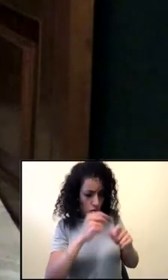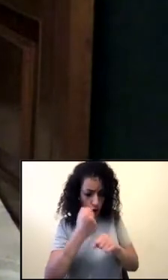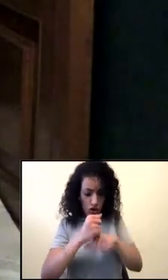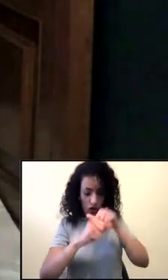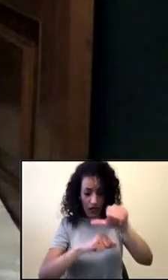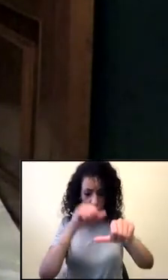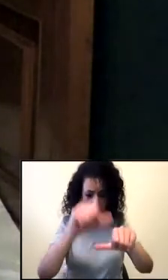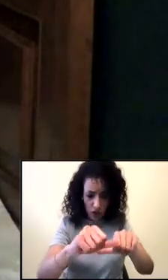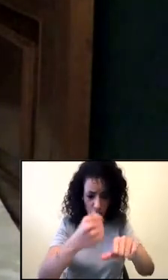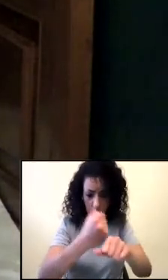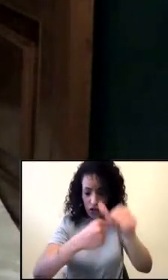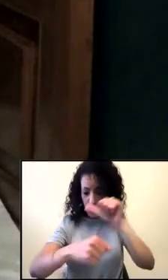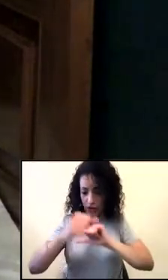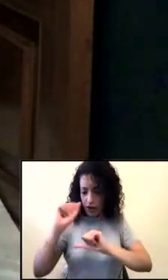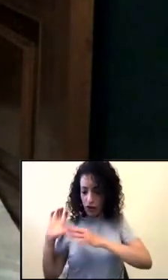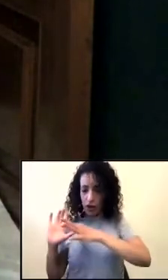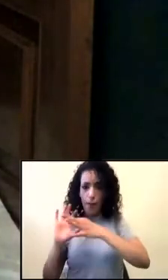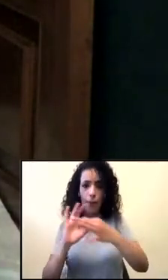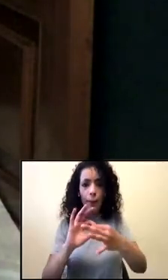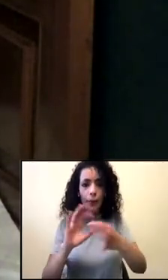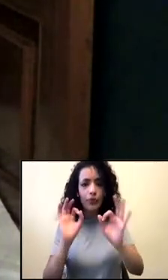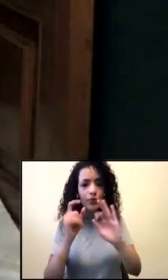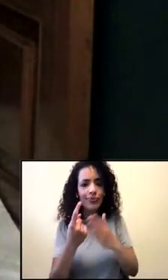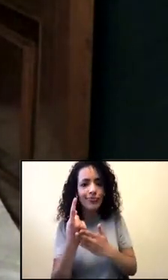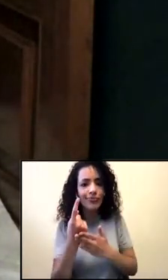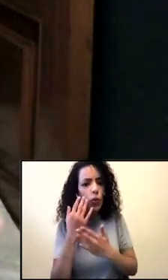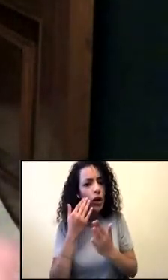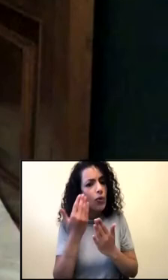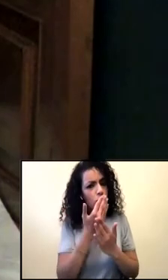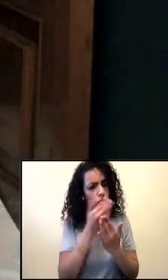For instance, when I was in school, I read about the partition of India in a way that